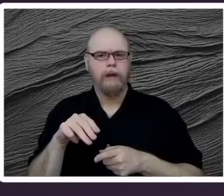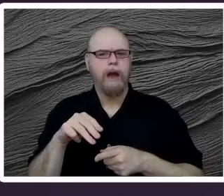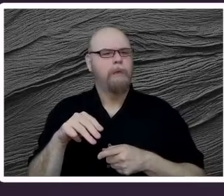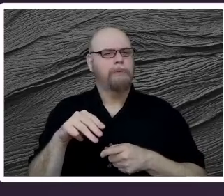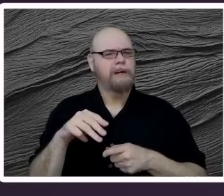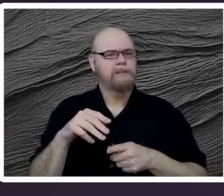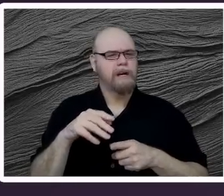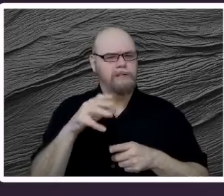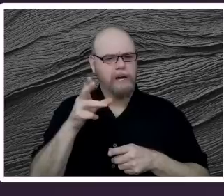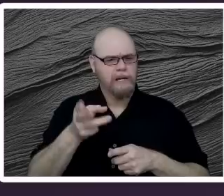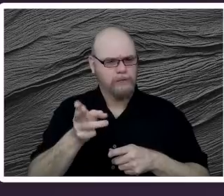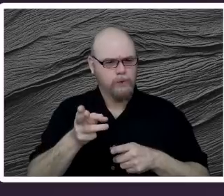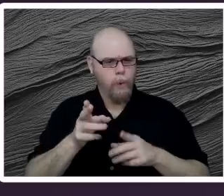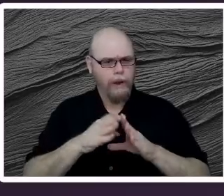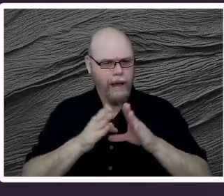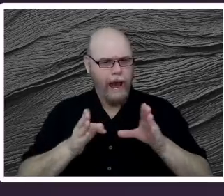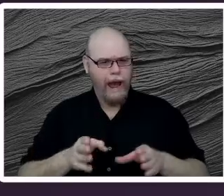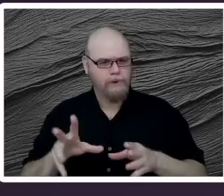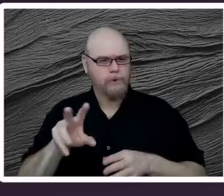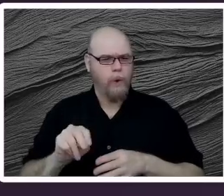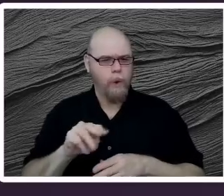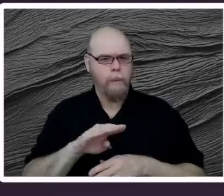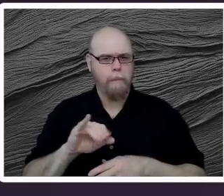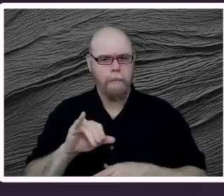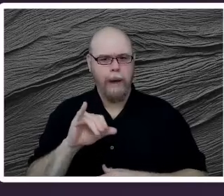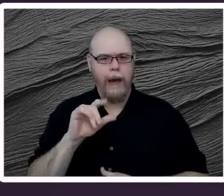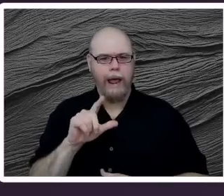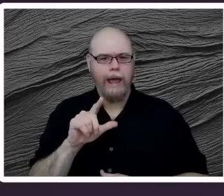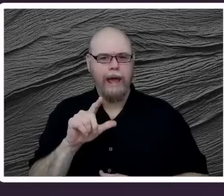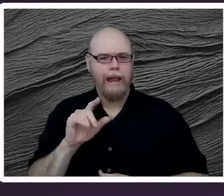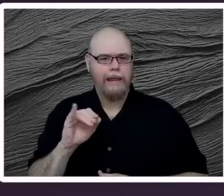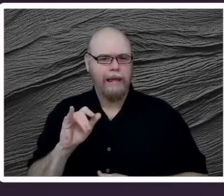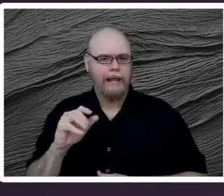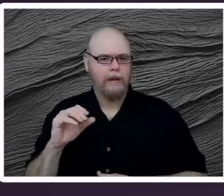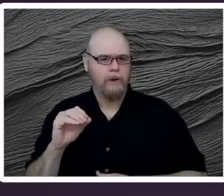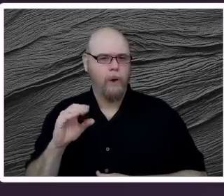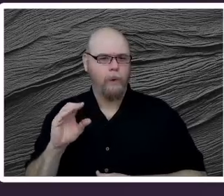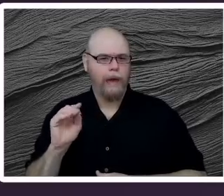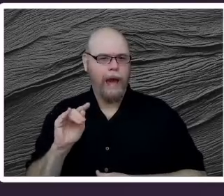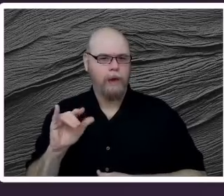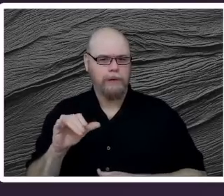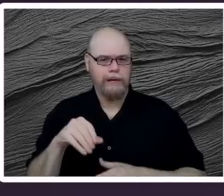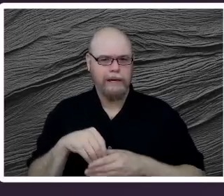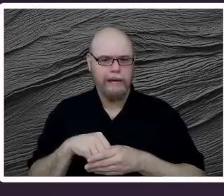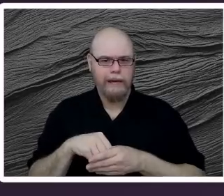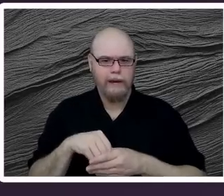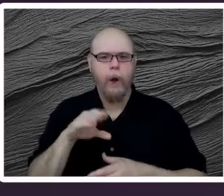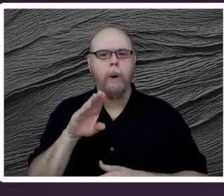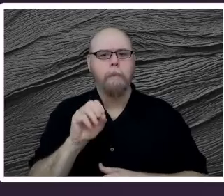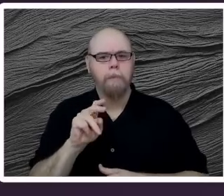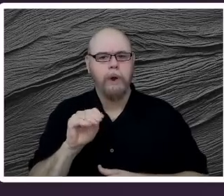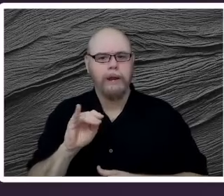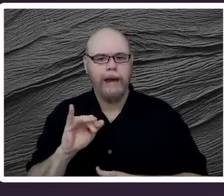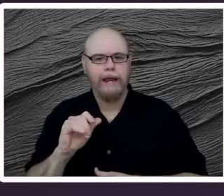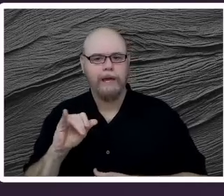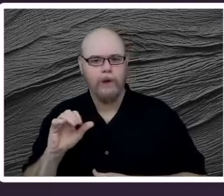by Bernalillo, New County in New Mexico. And they played a scavenger hunt in a park area